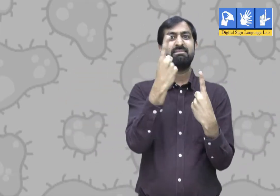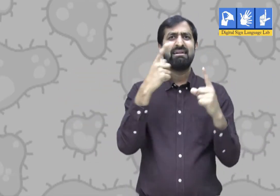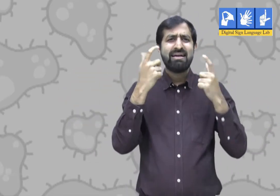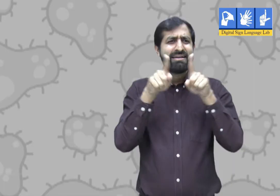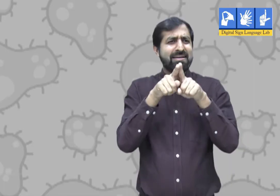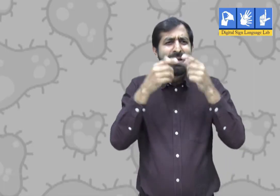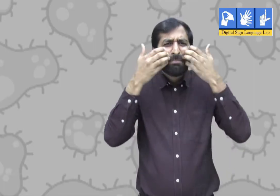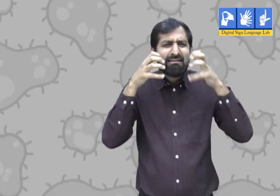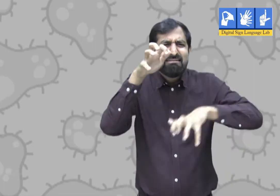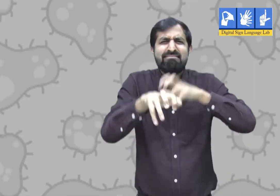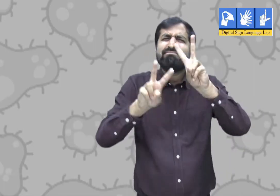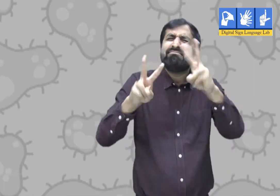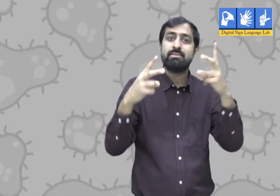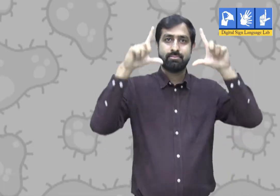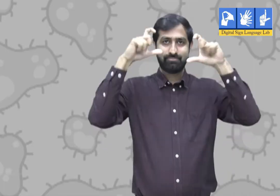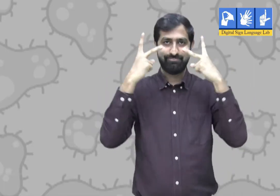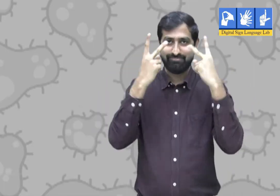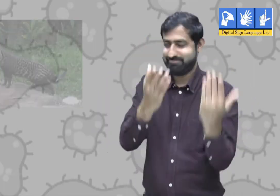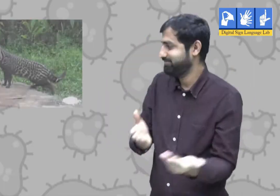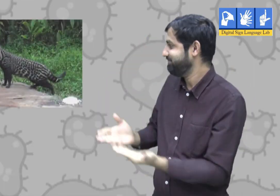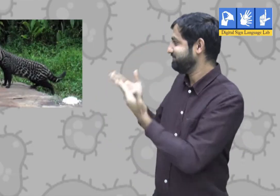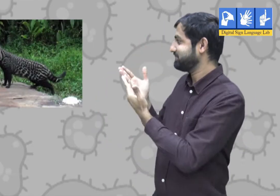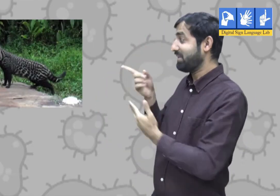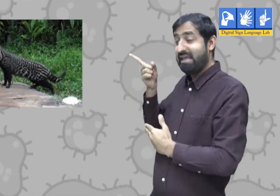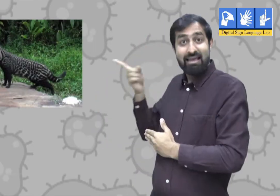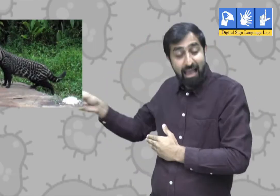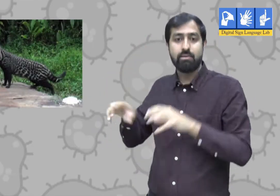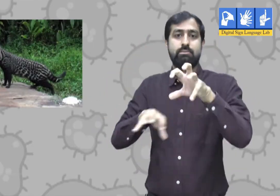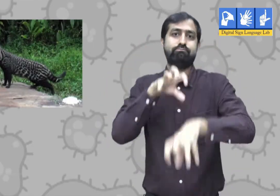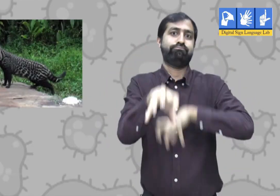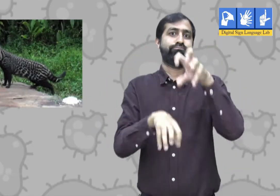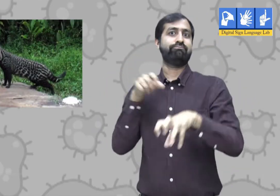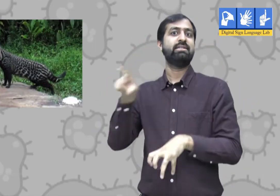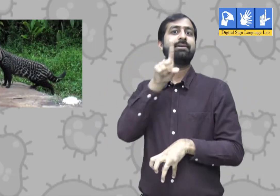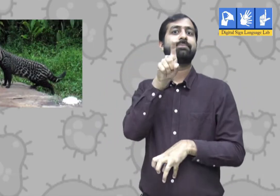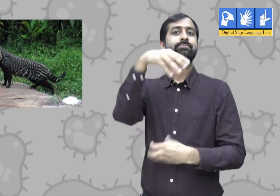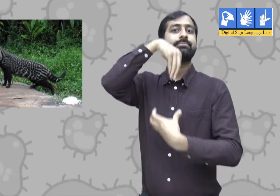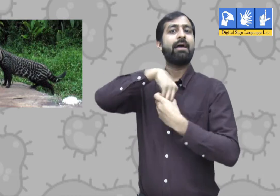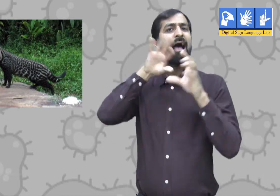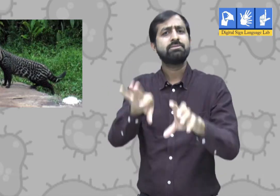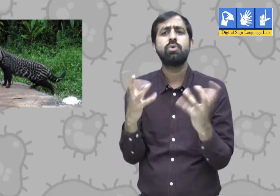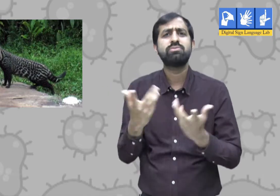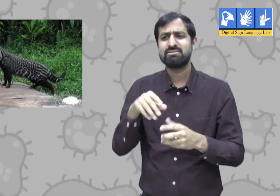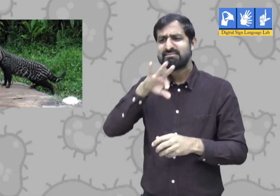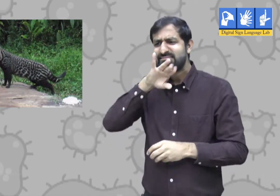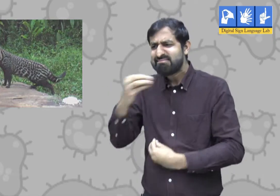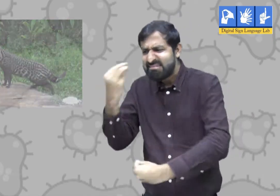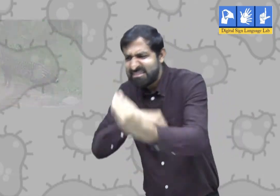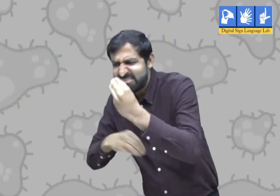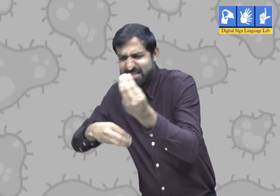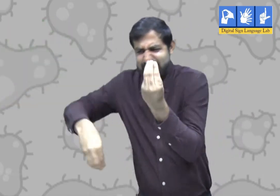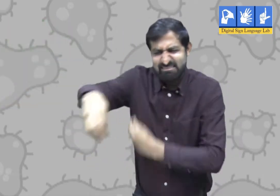Severe Acute Respiratory Syndrome (SARS-Co V) came from civet cats.